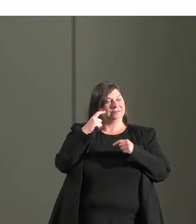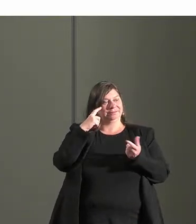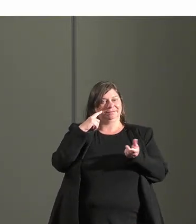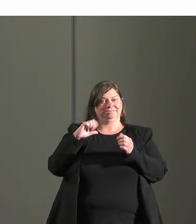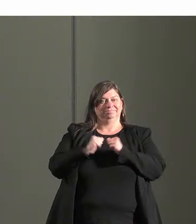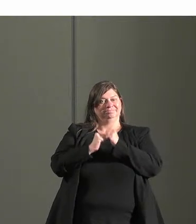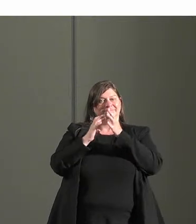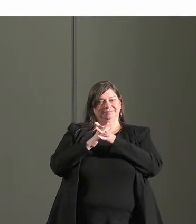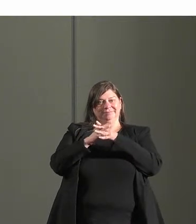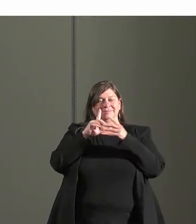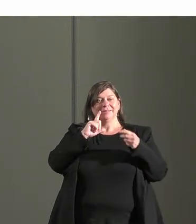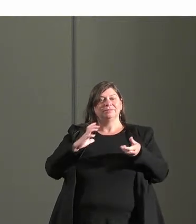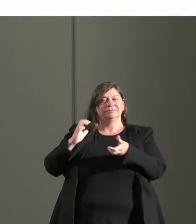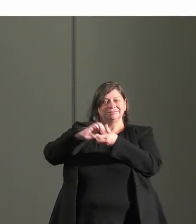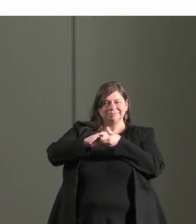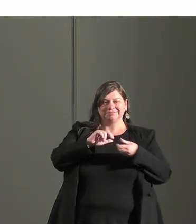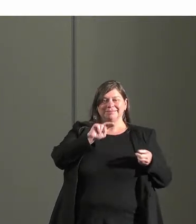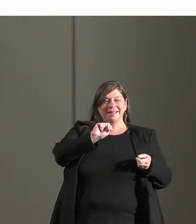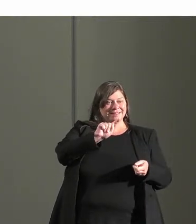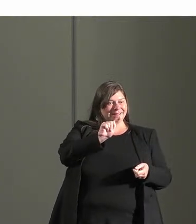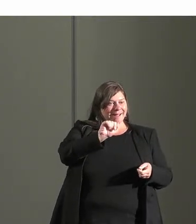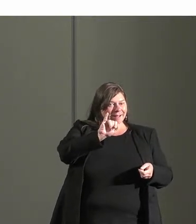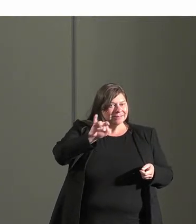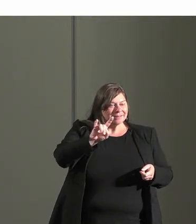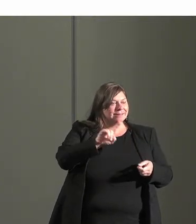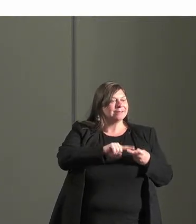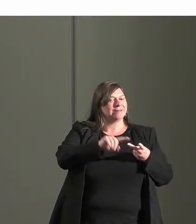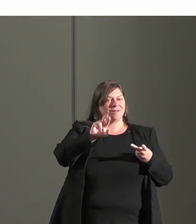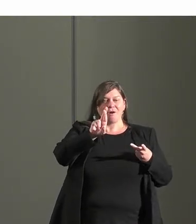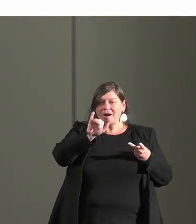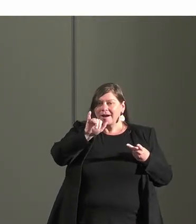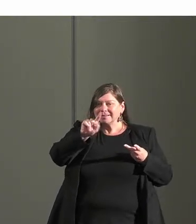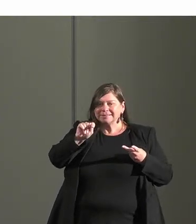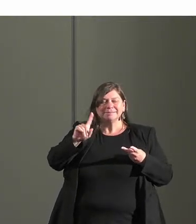sign language recognition. This is a deep partnership with